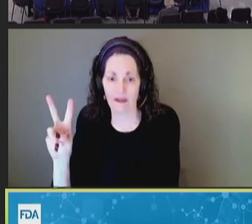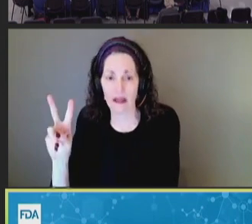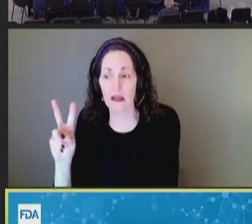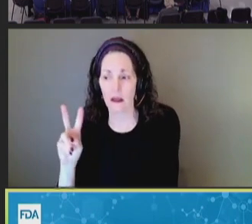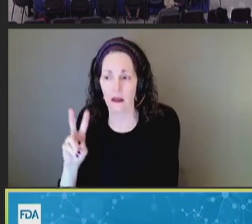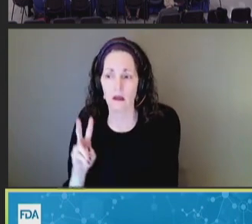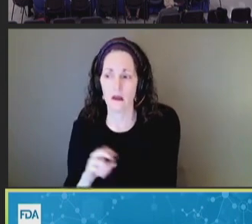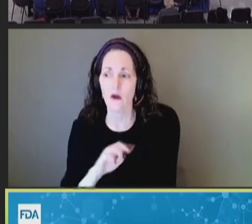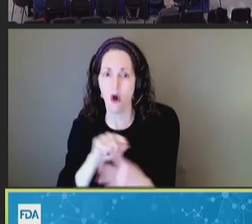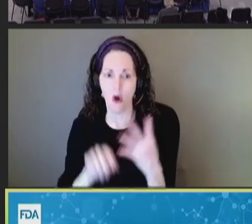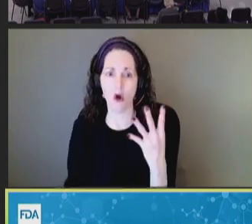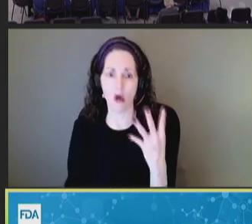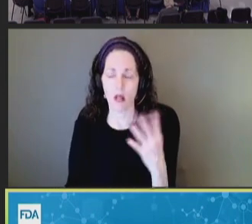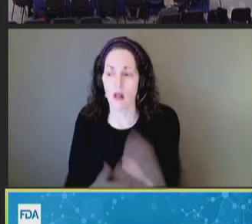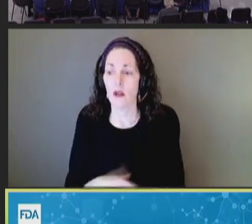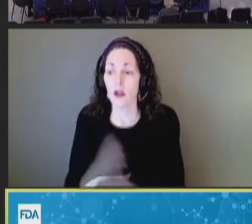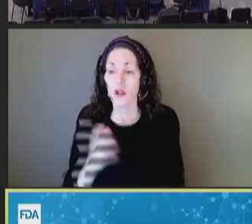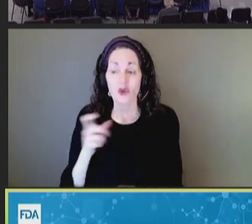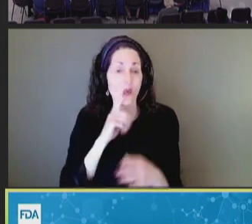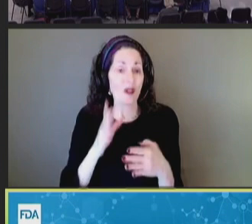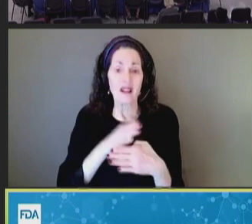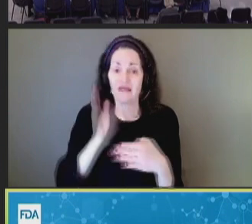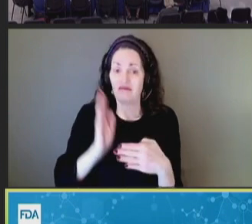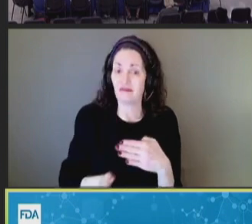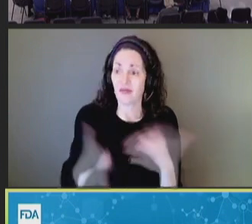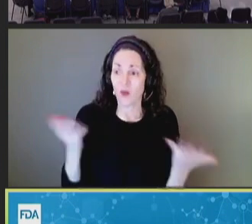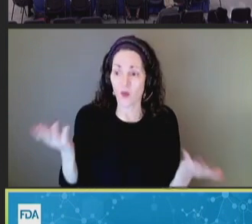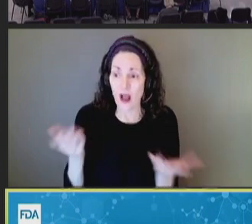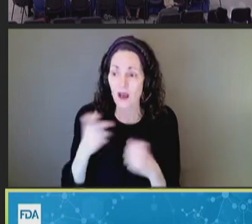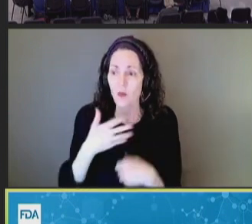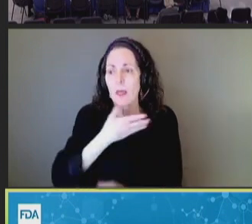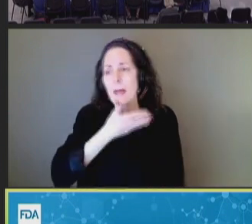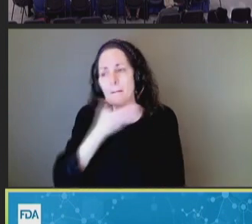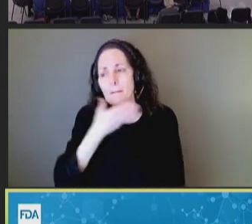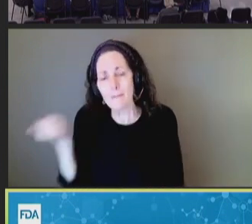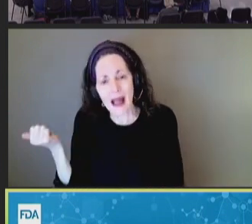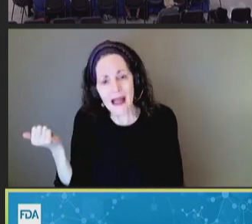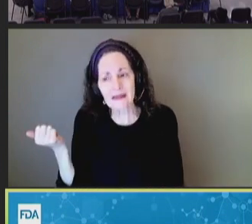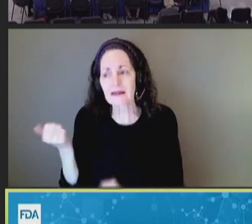in conclusion, the BEST initiative contributes to FDA CEBR's mission to ensure biological